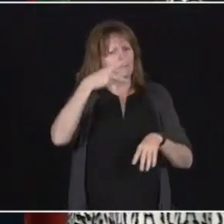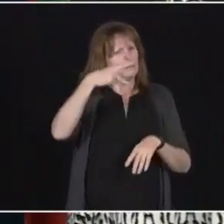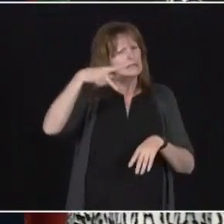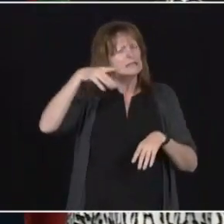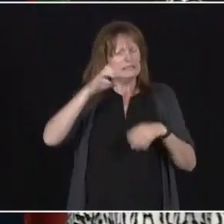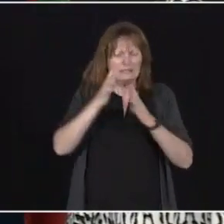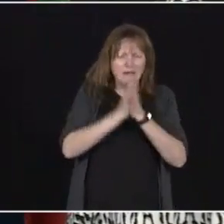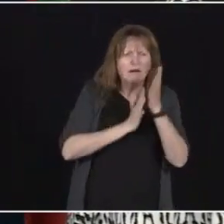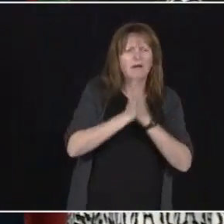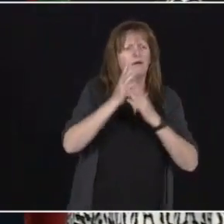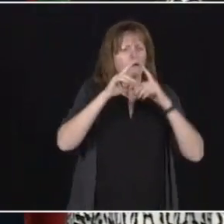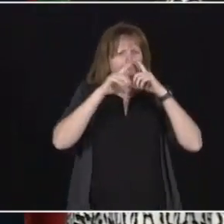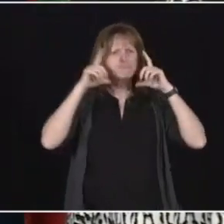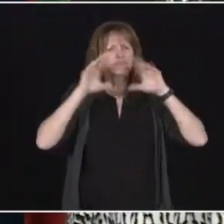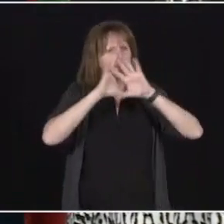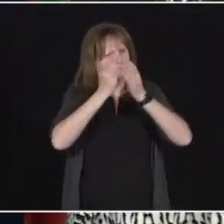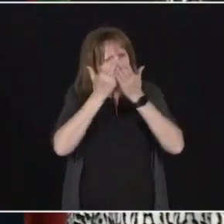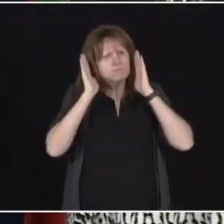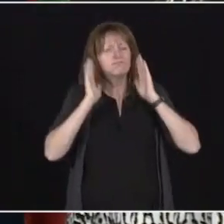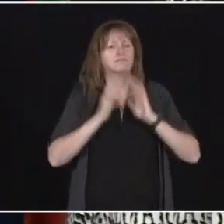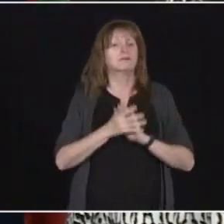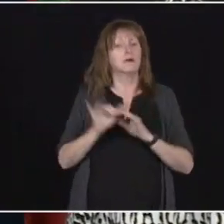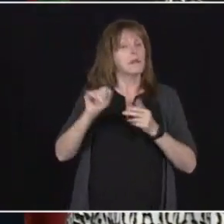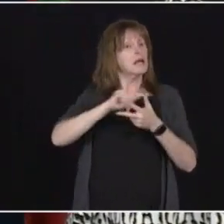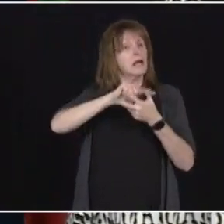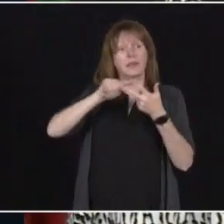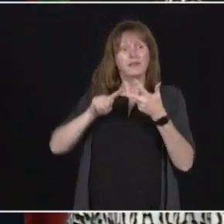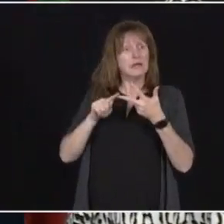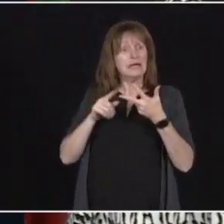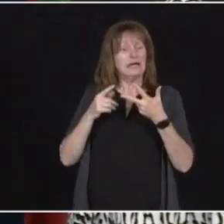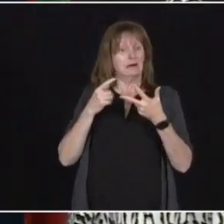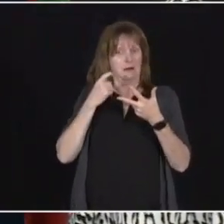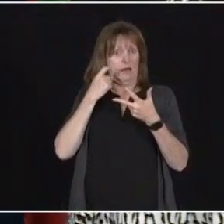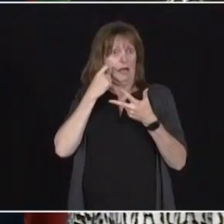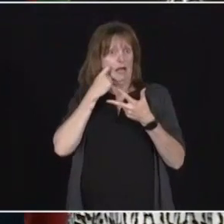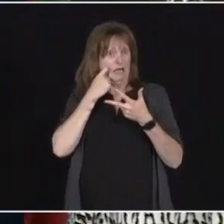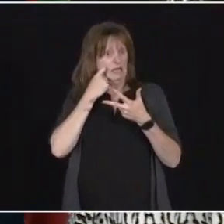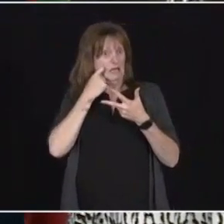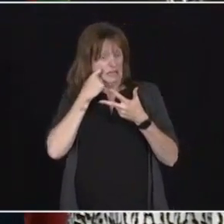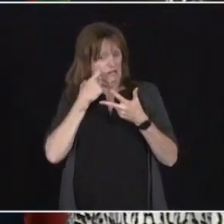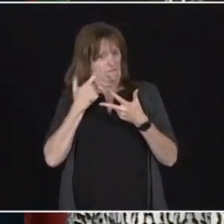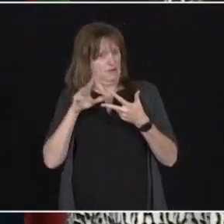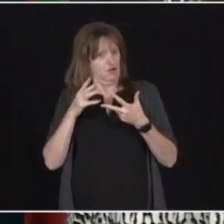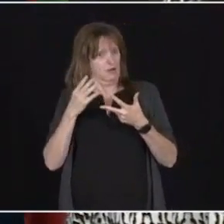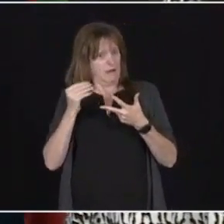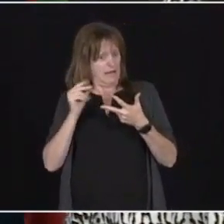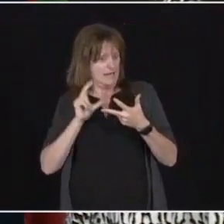South Met Inc., Sterling industries and SR B technologies are the latest recipients of the Ontario together fund.